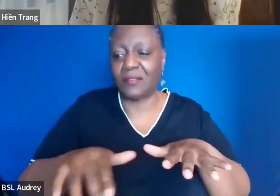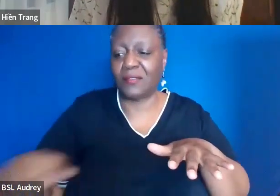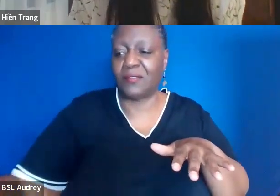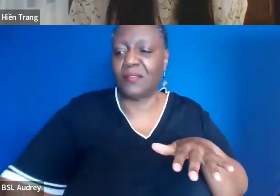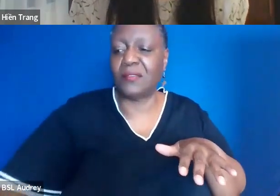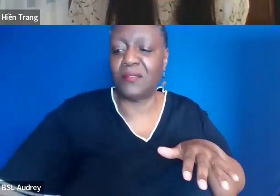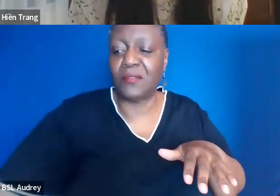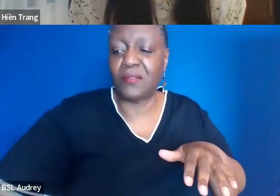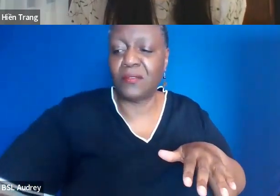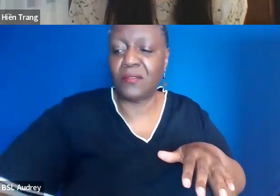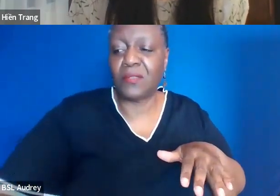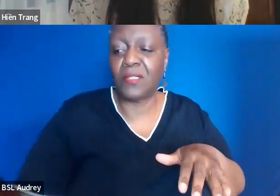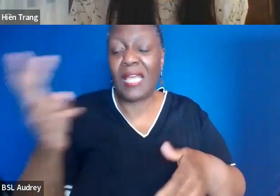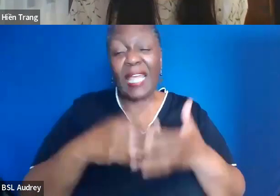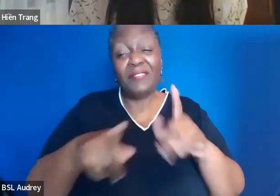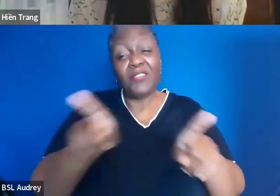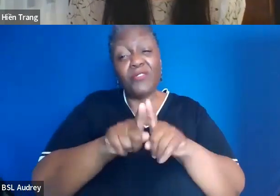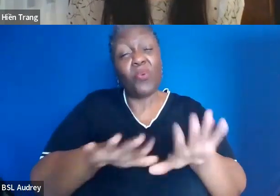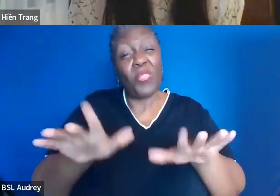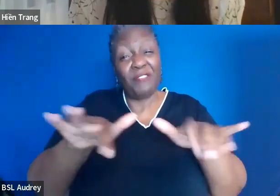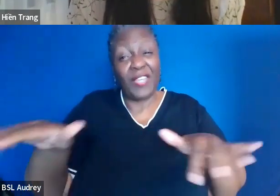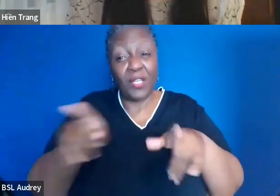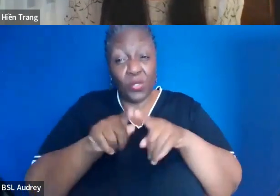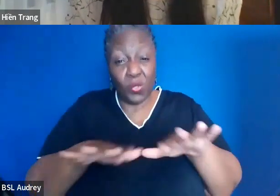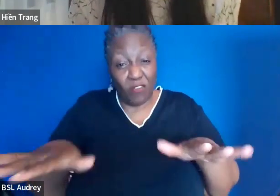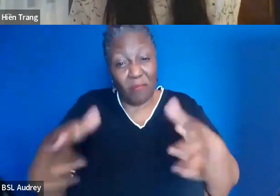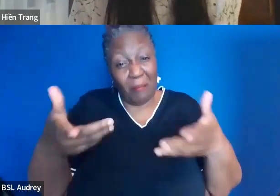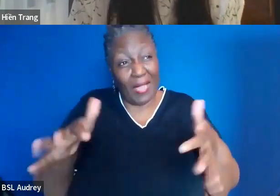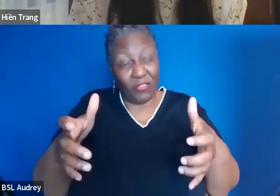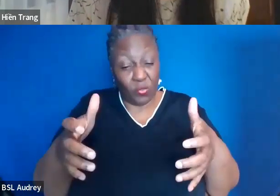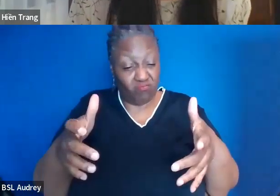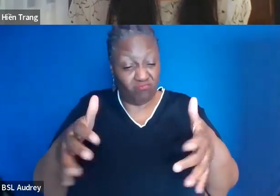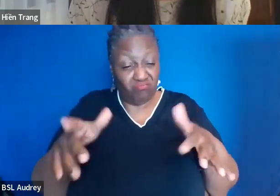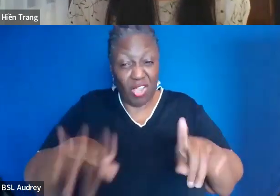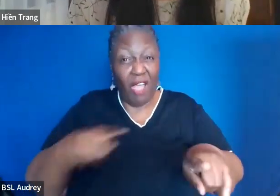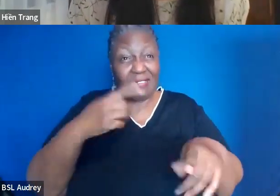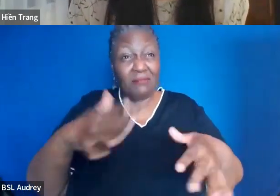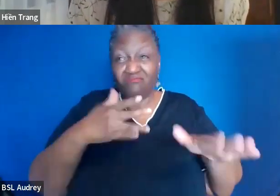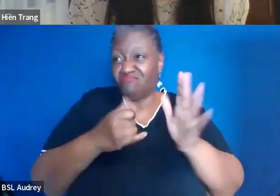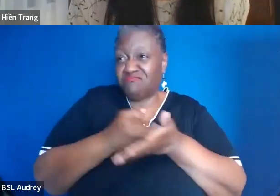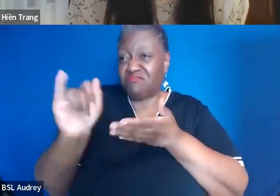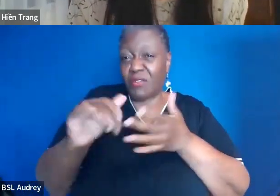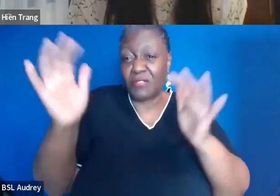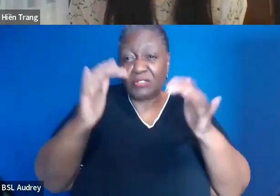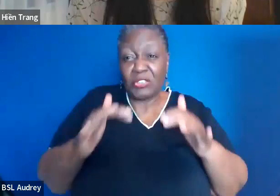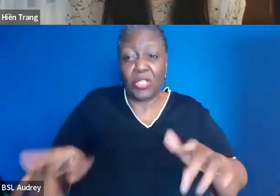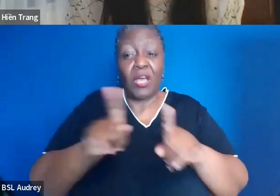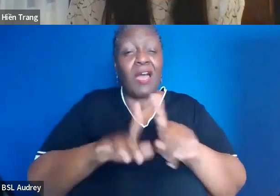Even the fingers of my Lord cannot exorcise your ghost. Even the fingers of my Lord come to take